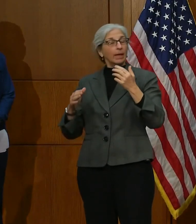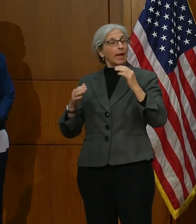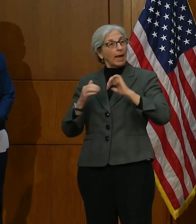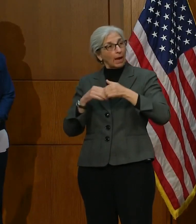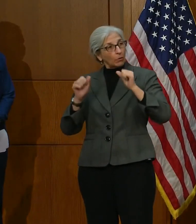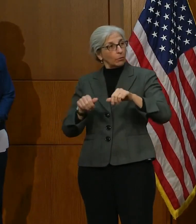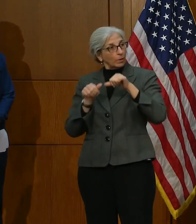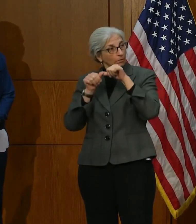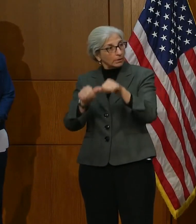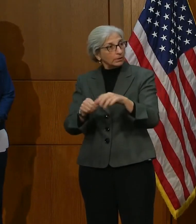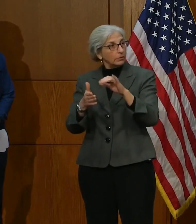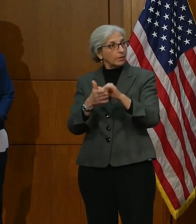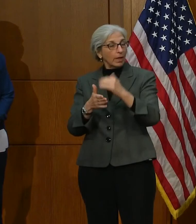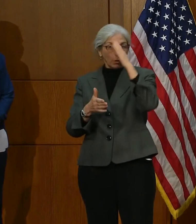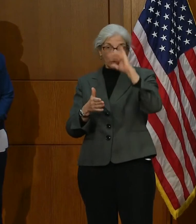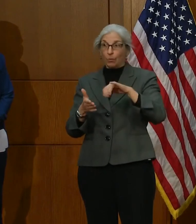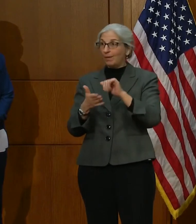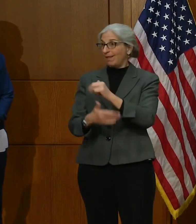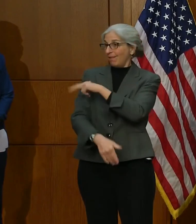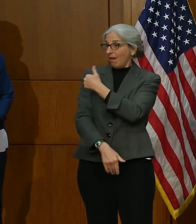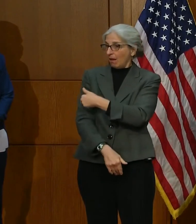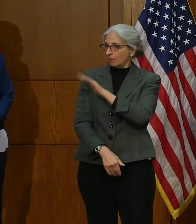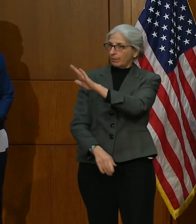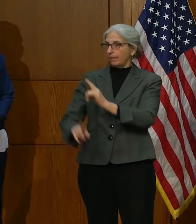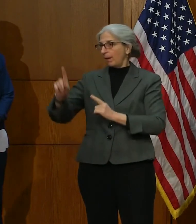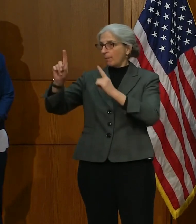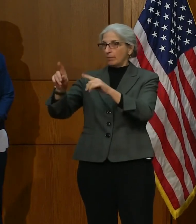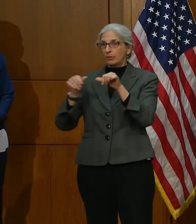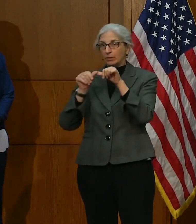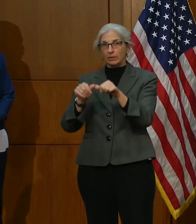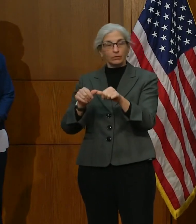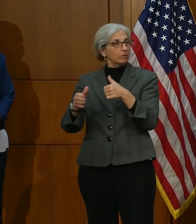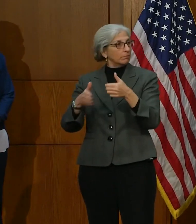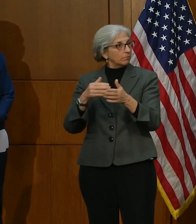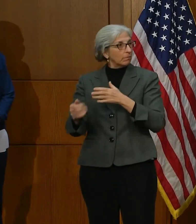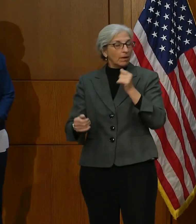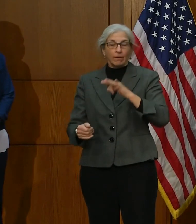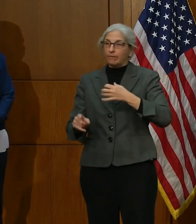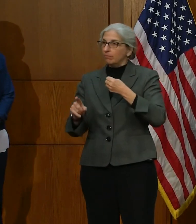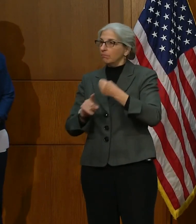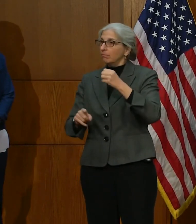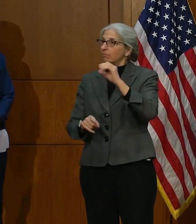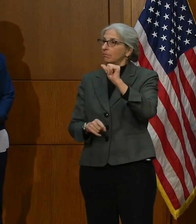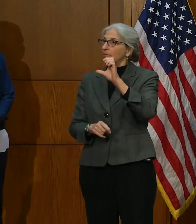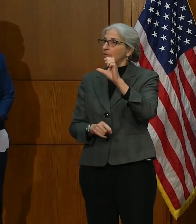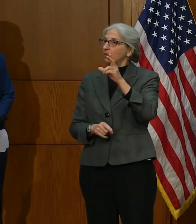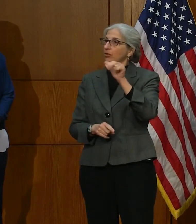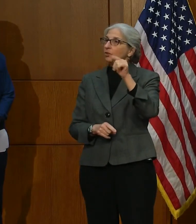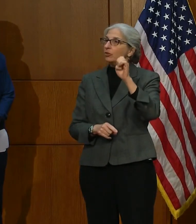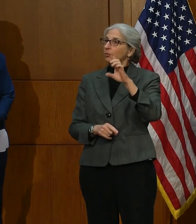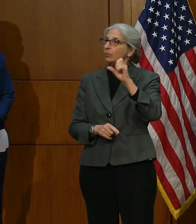WHO CAN PROVIDE THE MOST AND HOW IT'S SUSTAINABLE. KNOWING THAT THE HEALTH SYSTEMS MISSION